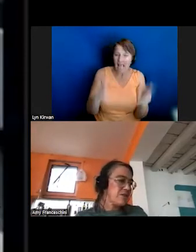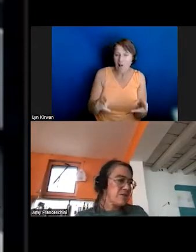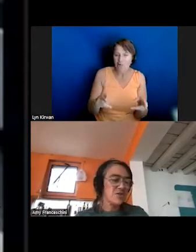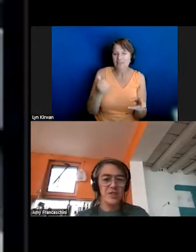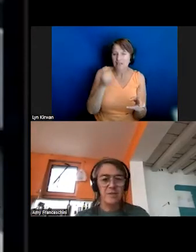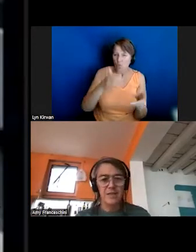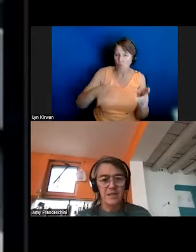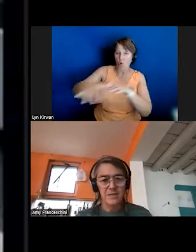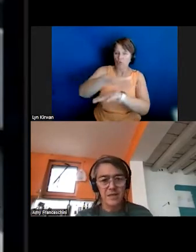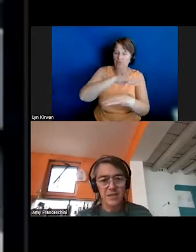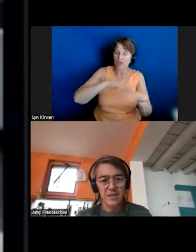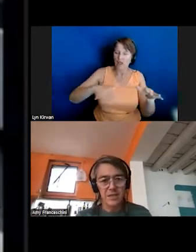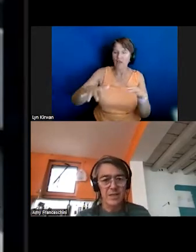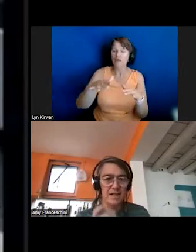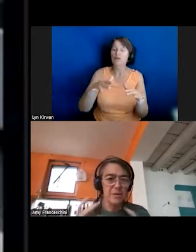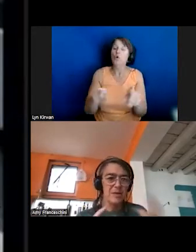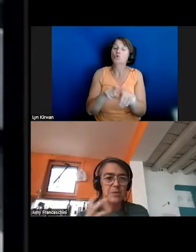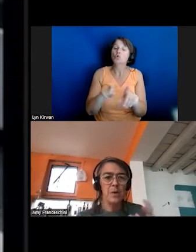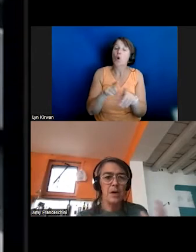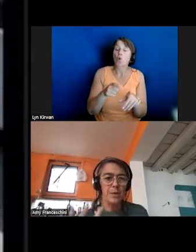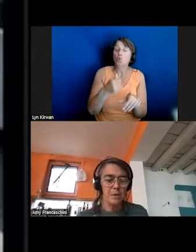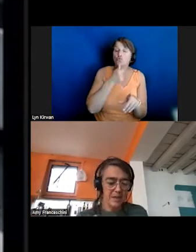to stream these conversations that we had with people while we were baking.